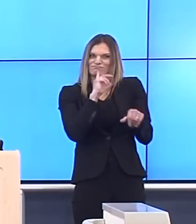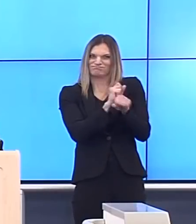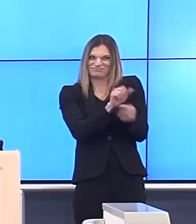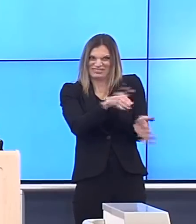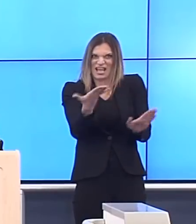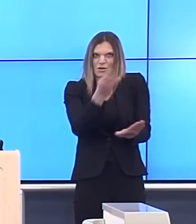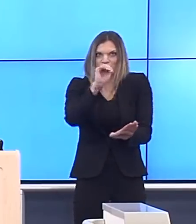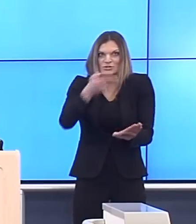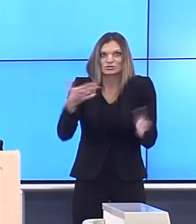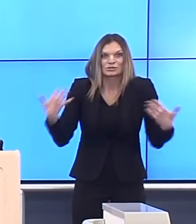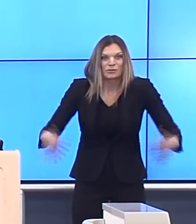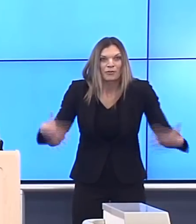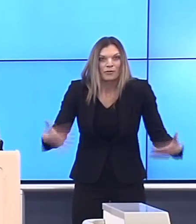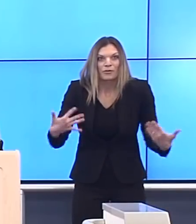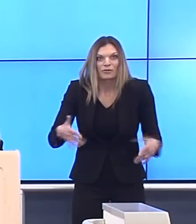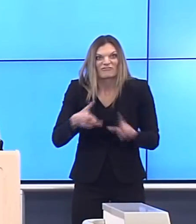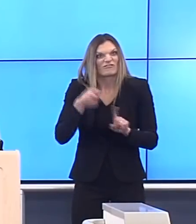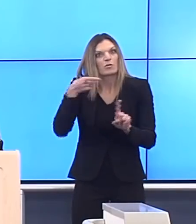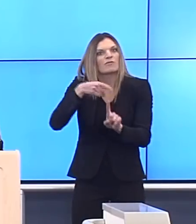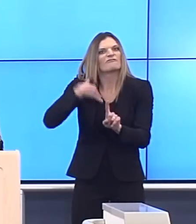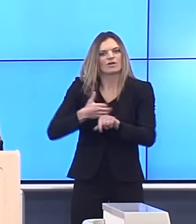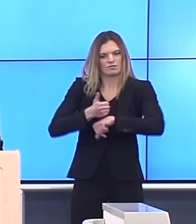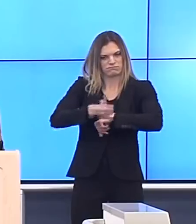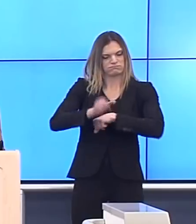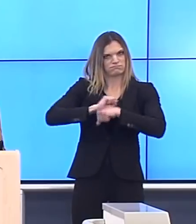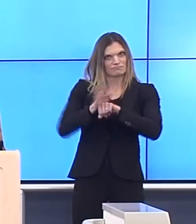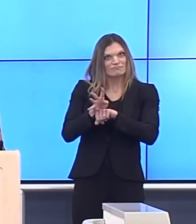MODELS TELLS US. TO DATE. LOST THAT COULD BE A 1000 A